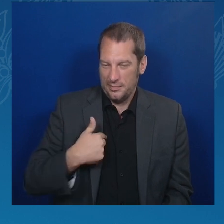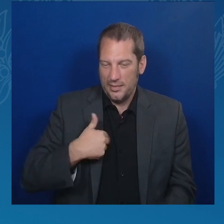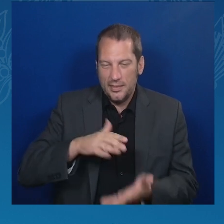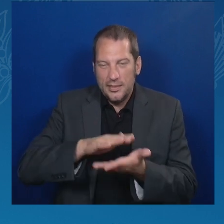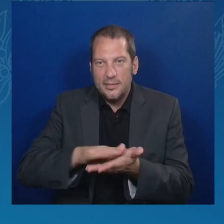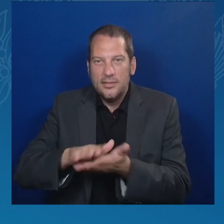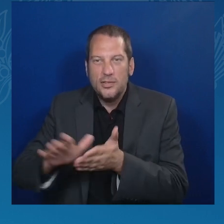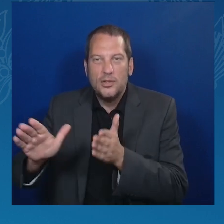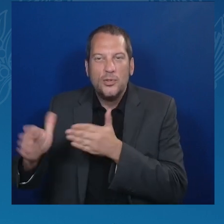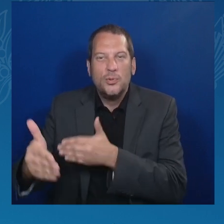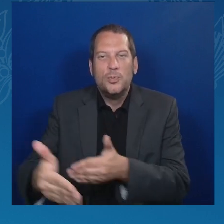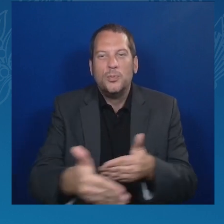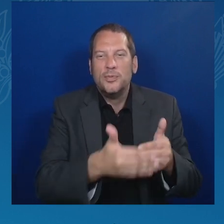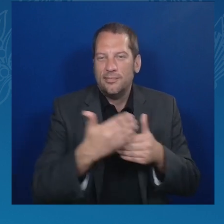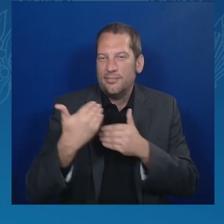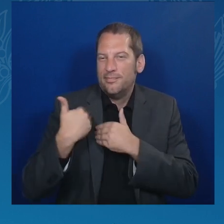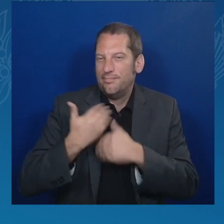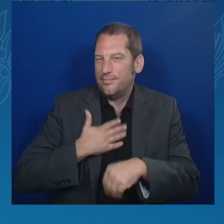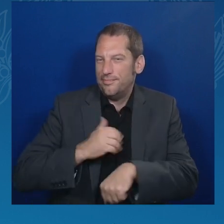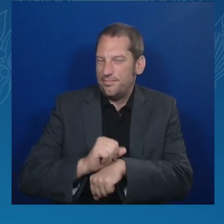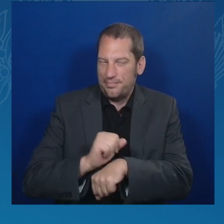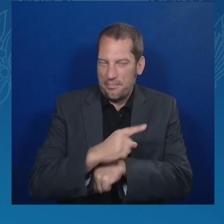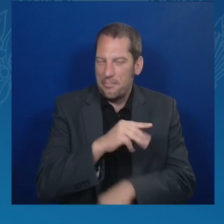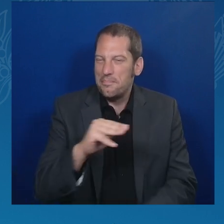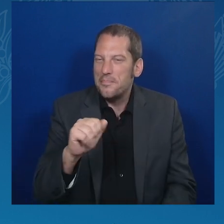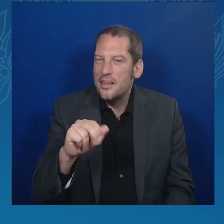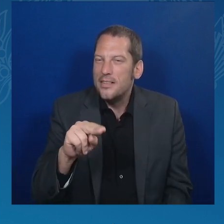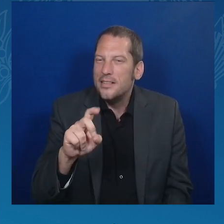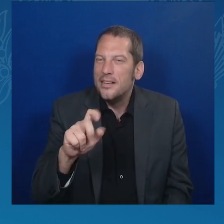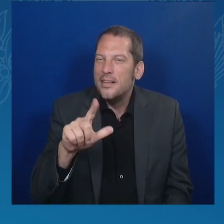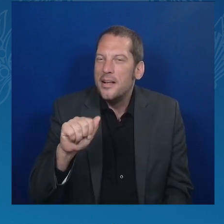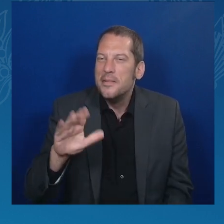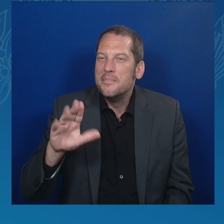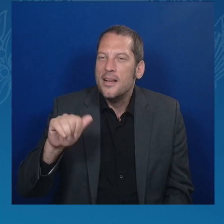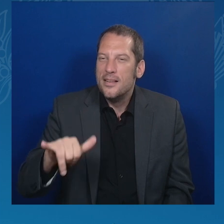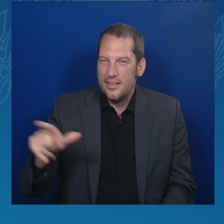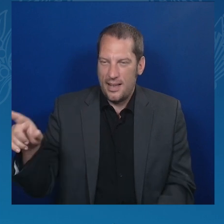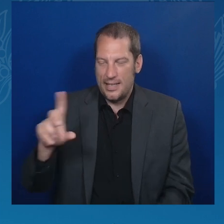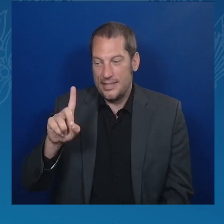I have been a Culinary Union member and a leader for over 20 years.